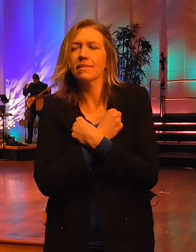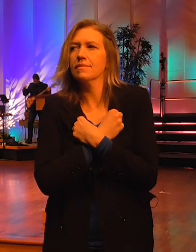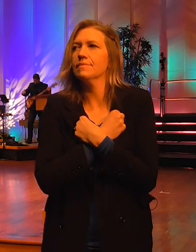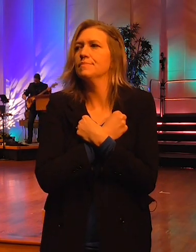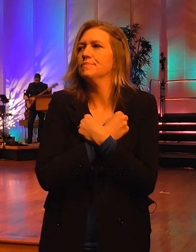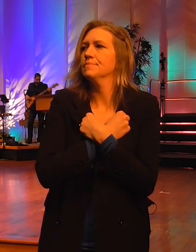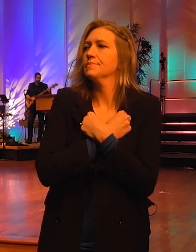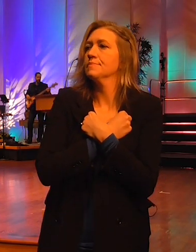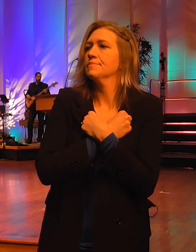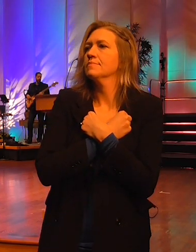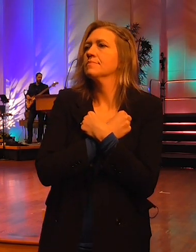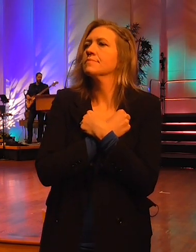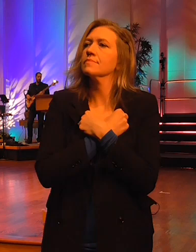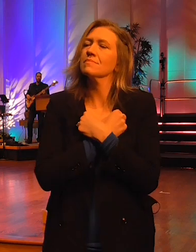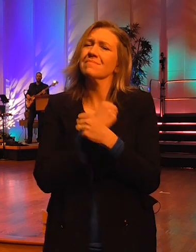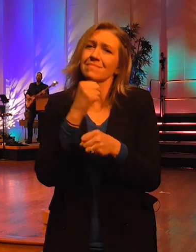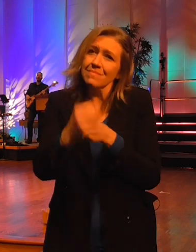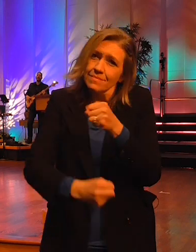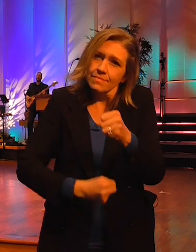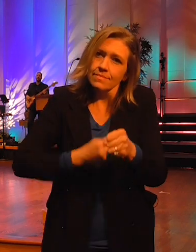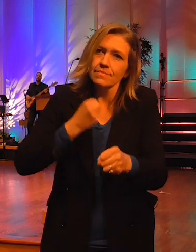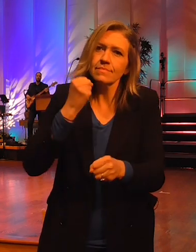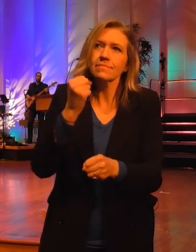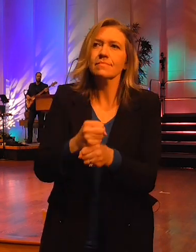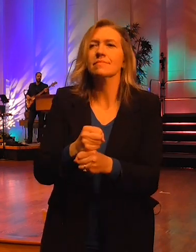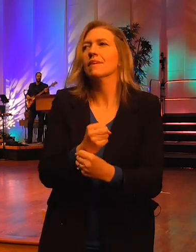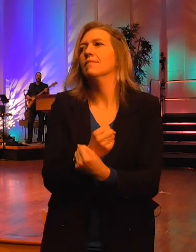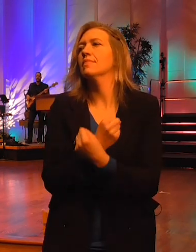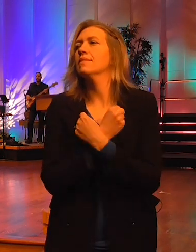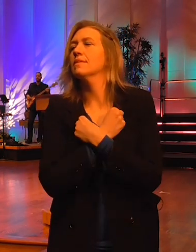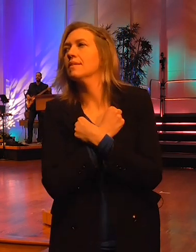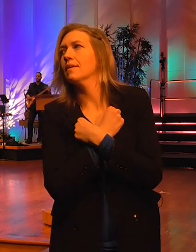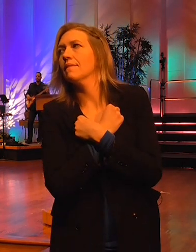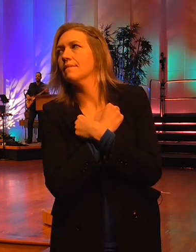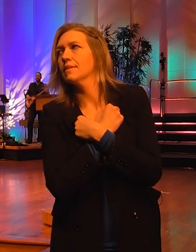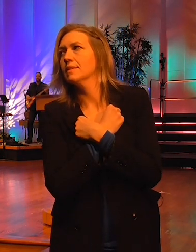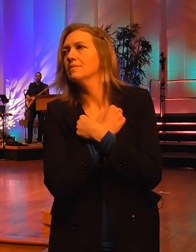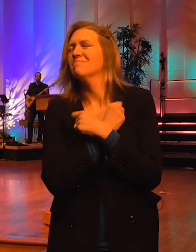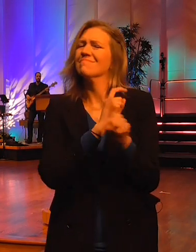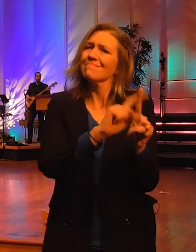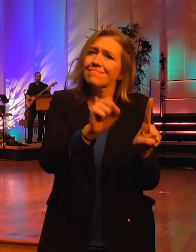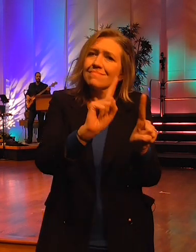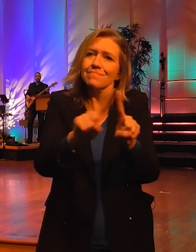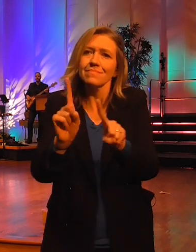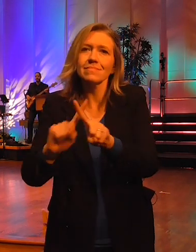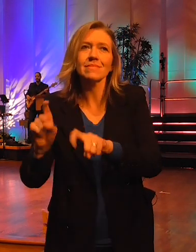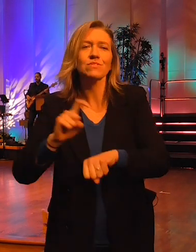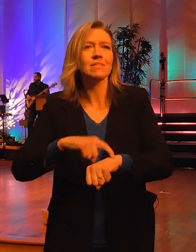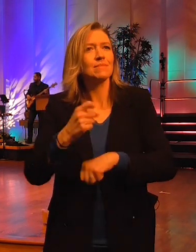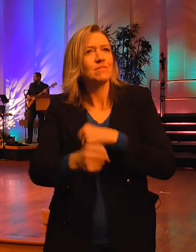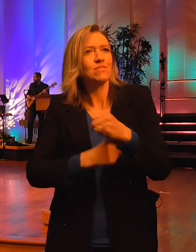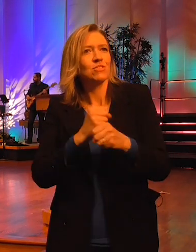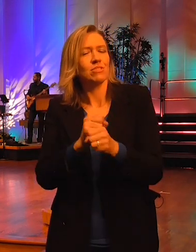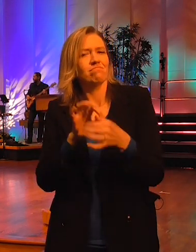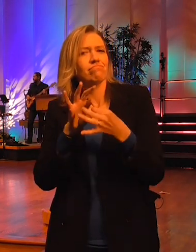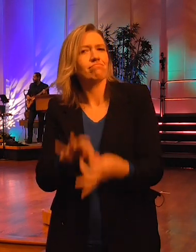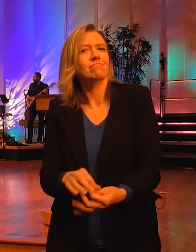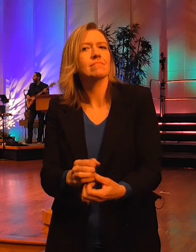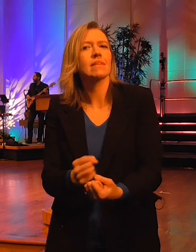Jesus Seasons of Love seasons of this is